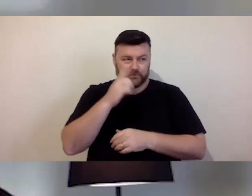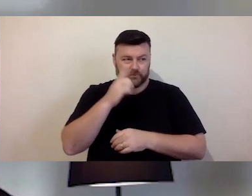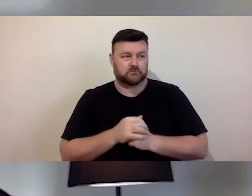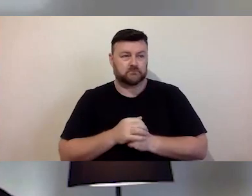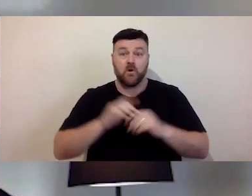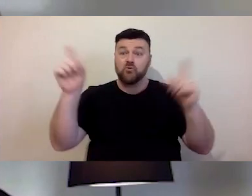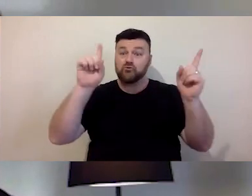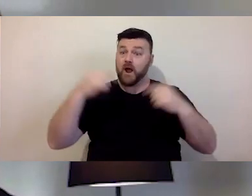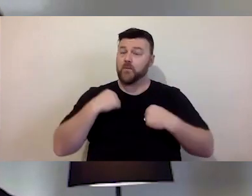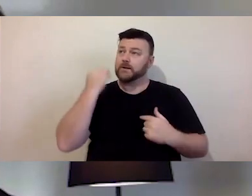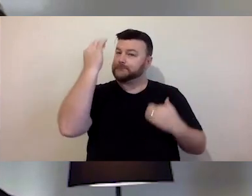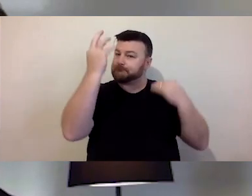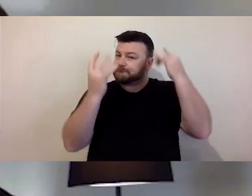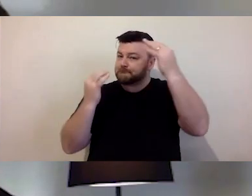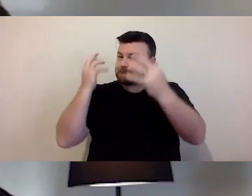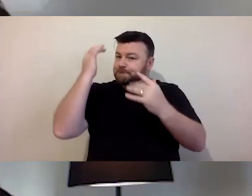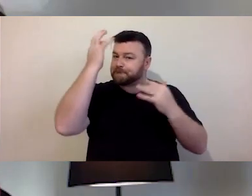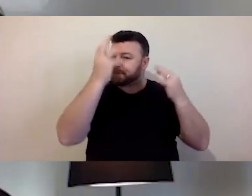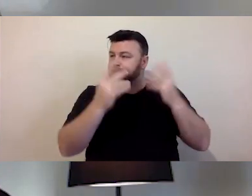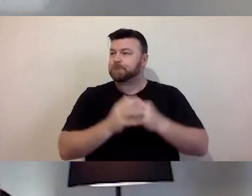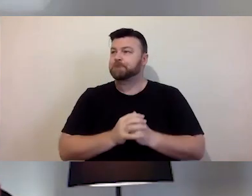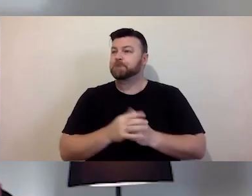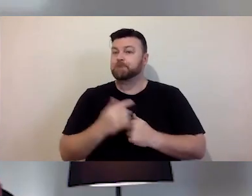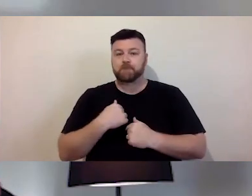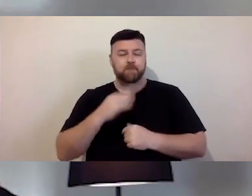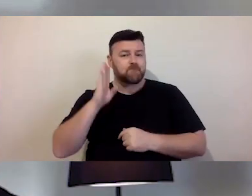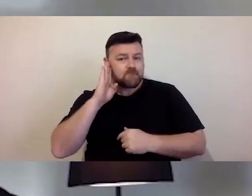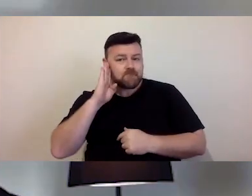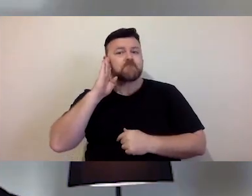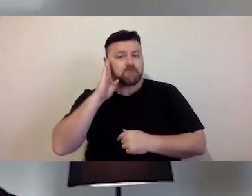It provides us an opportunity to listen and learn from the Australia